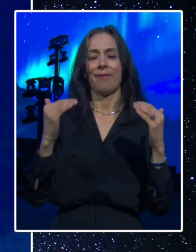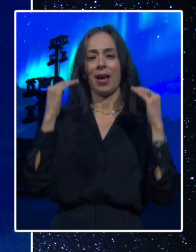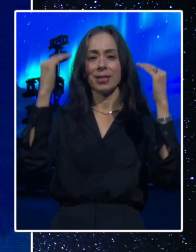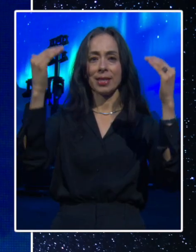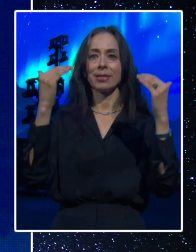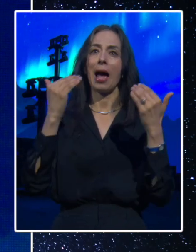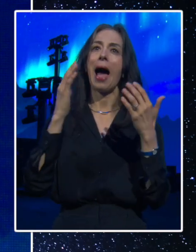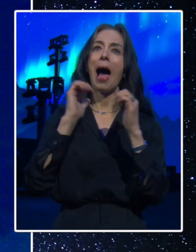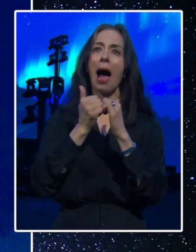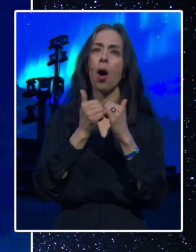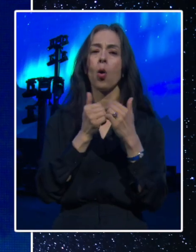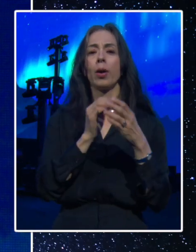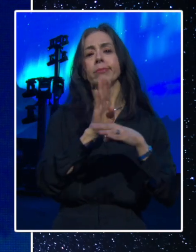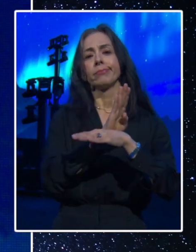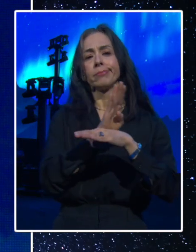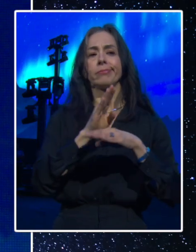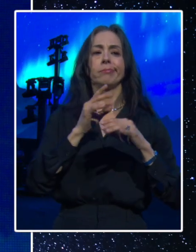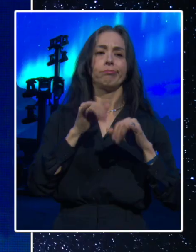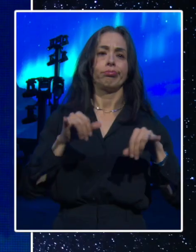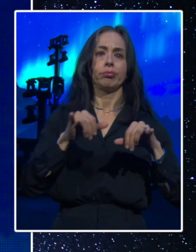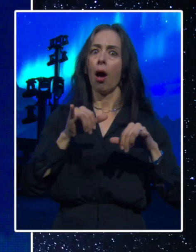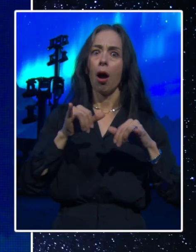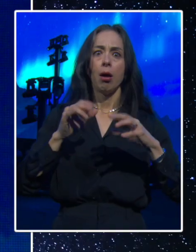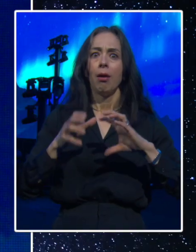And the reason everyday life is transformed.